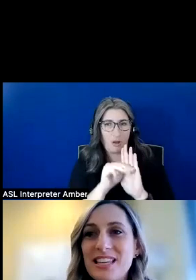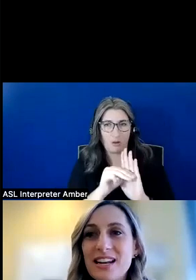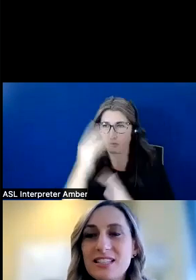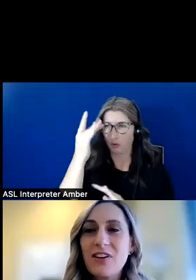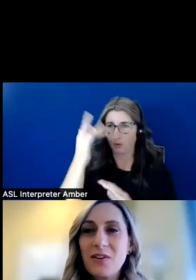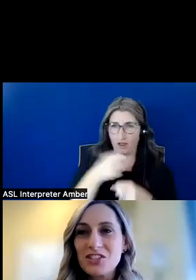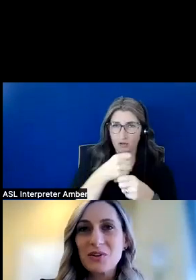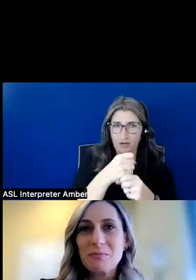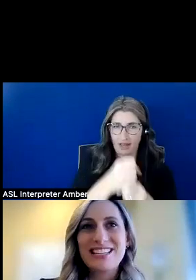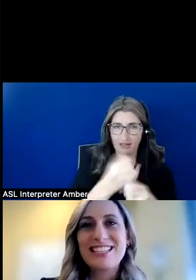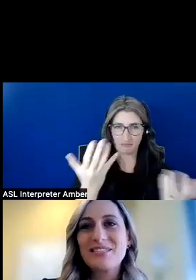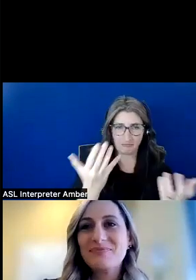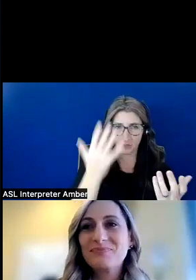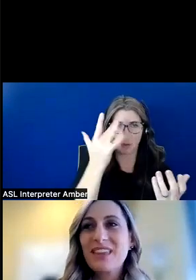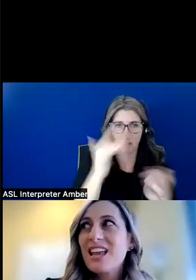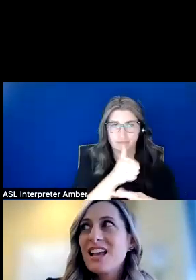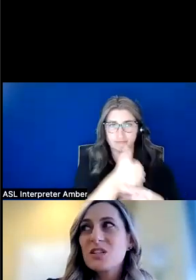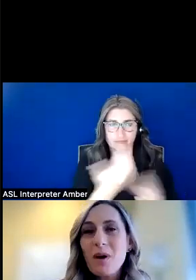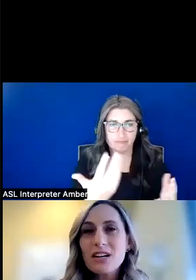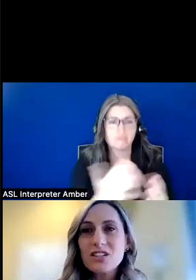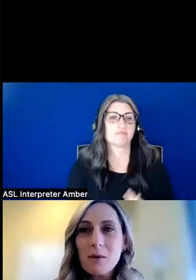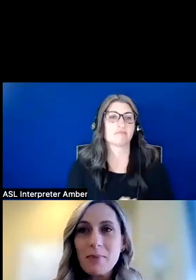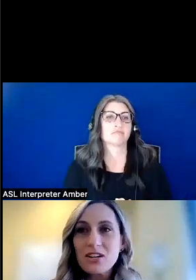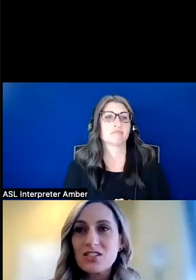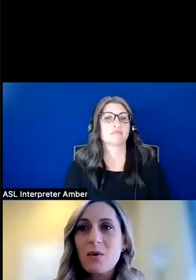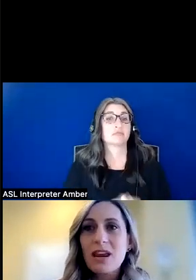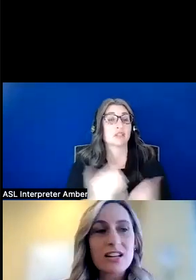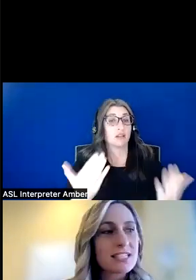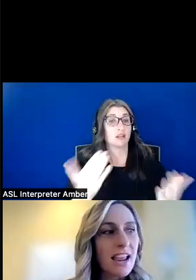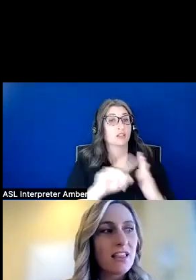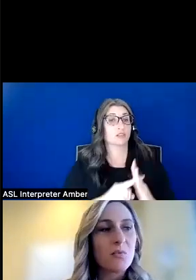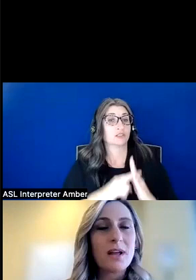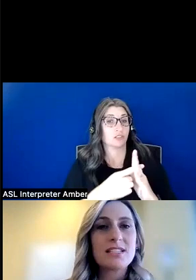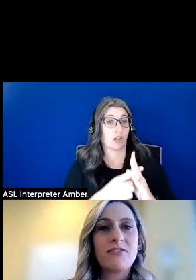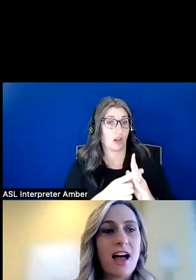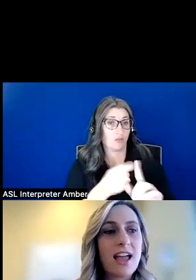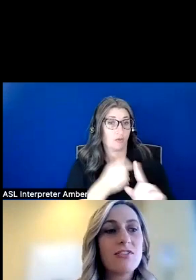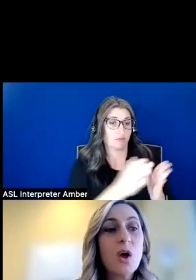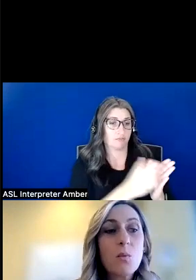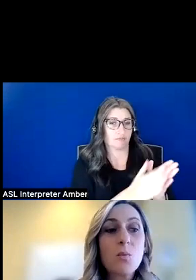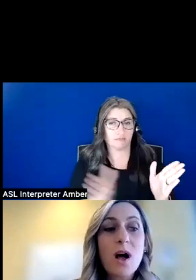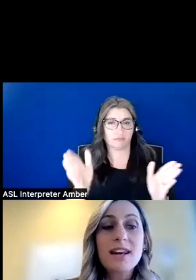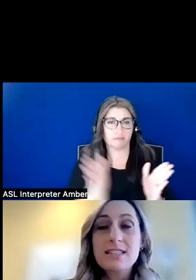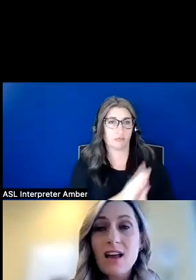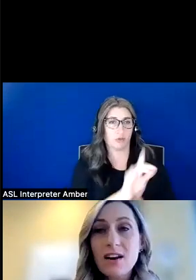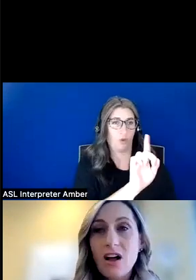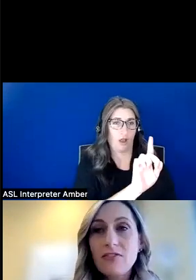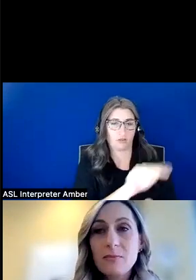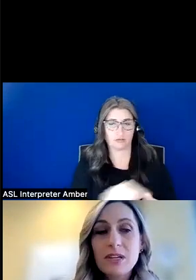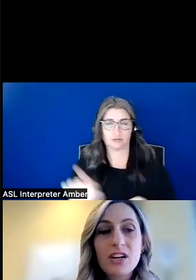We see that as a foundational piece. We wanted to start by just knowing, on a scale of 1 to 5, where 1 is not at all familiar